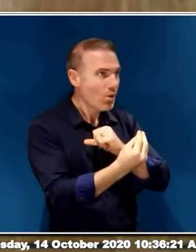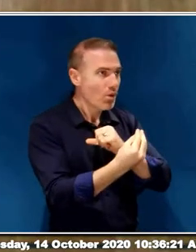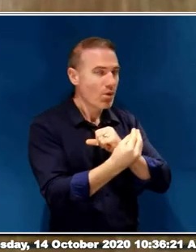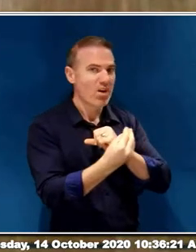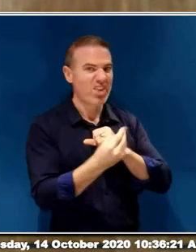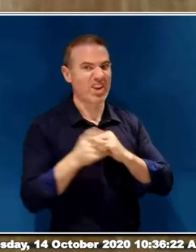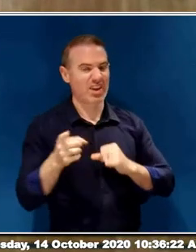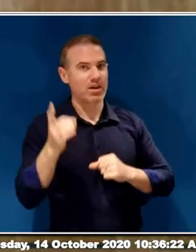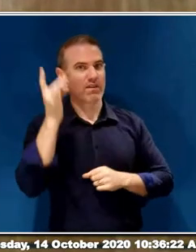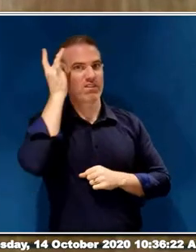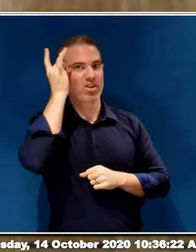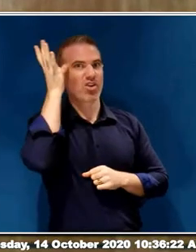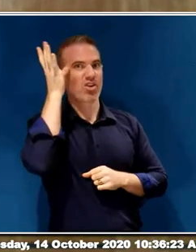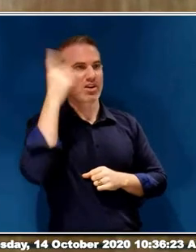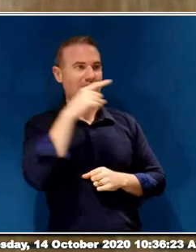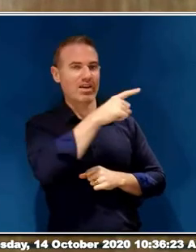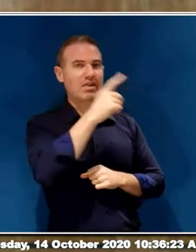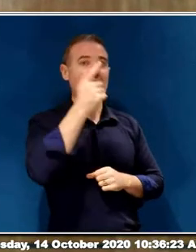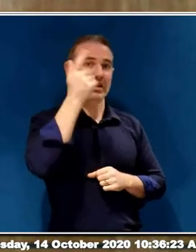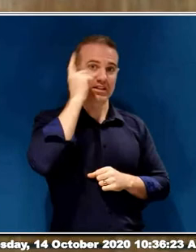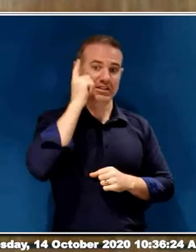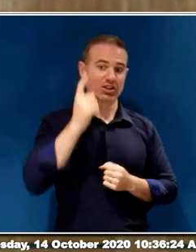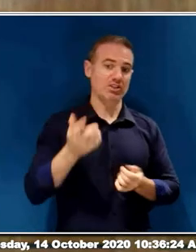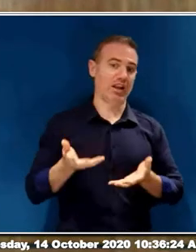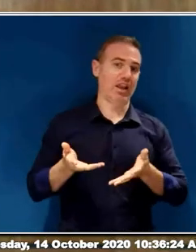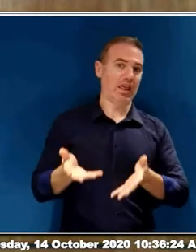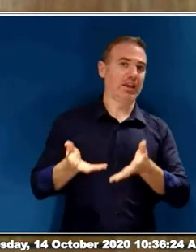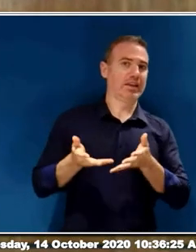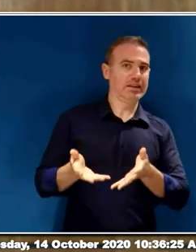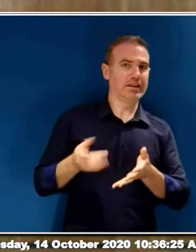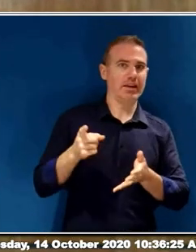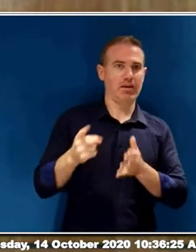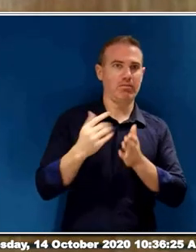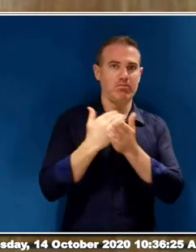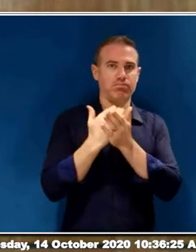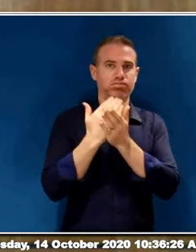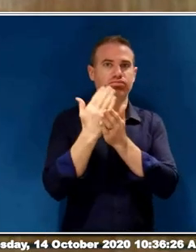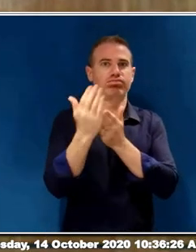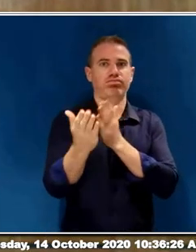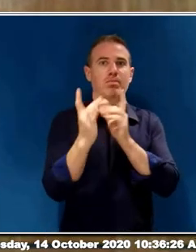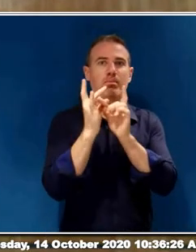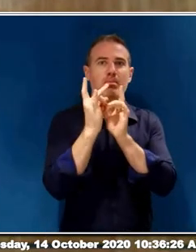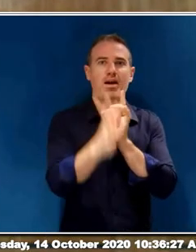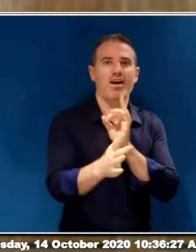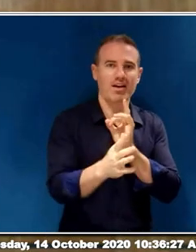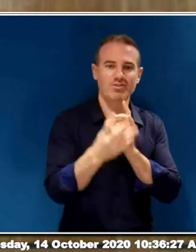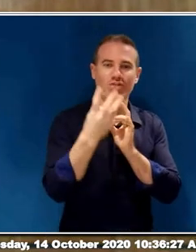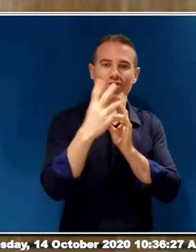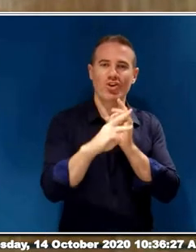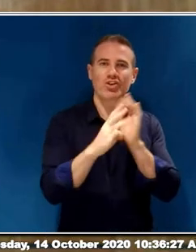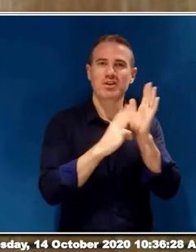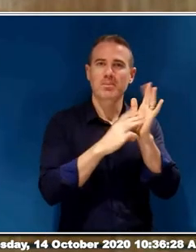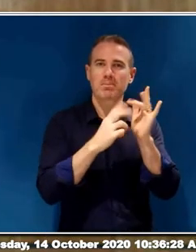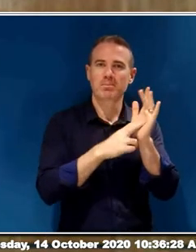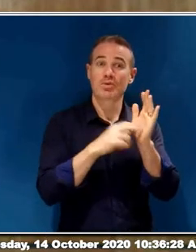allow him to work past the 30 minutes, and he actually completed